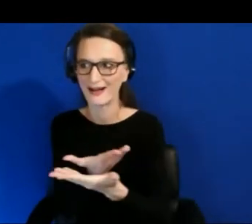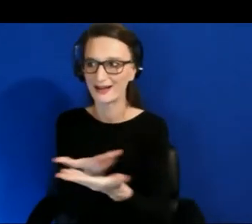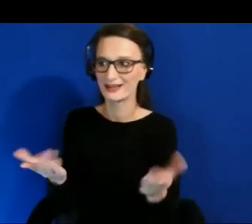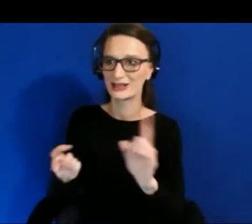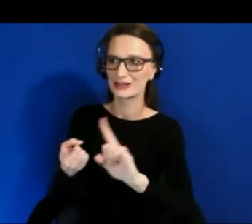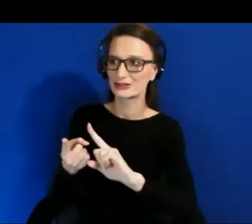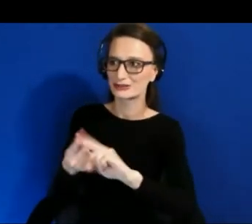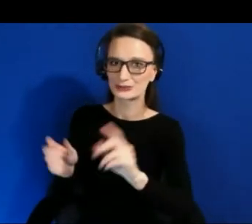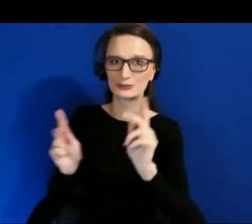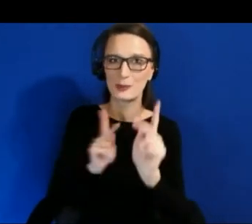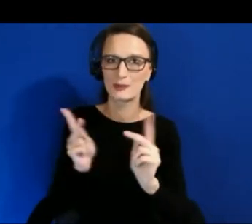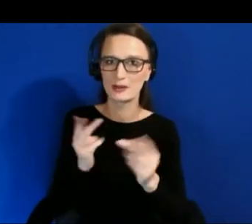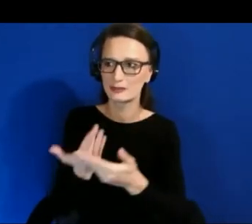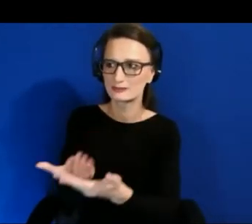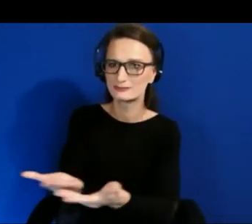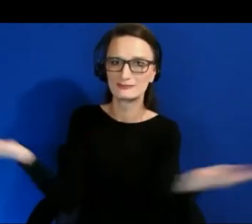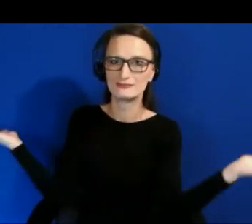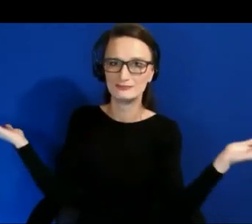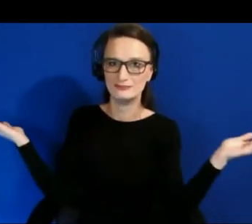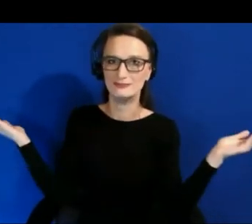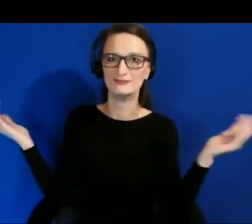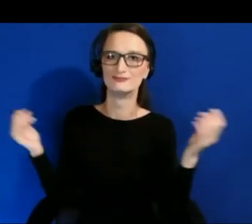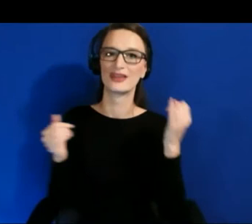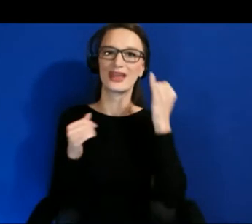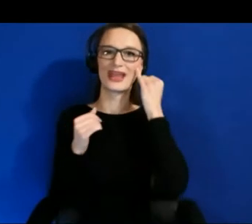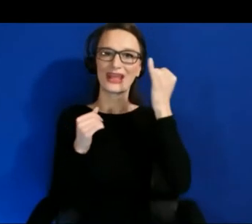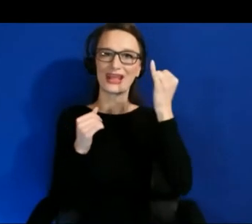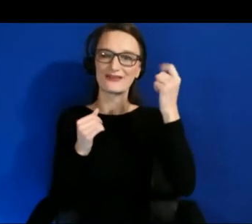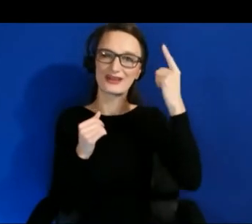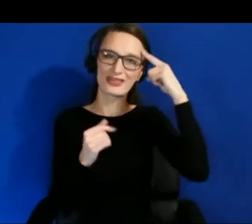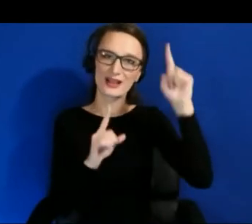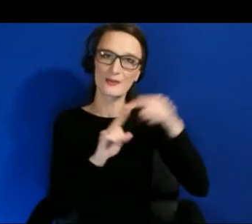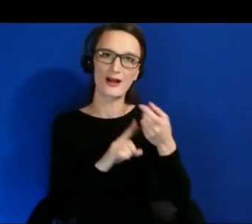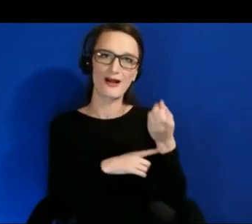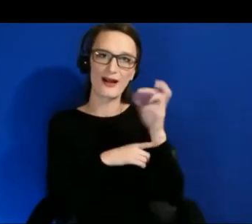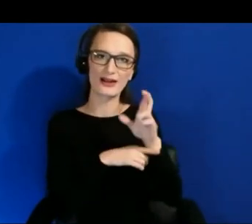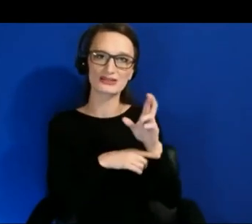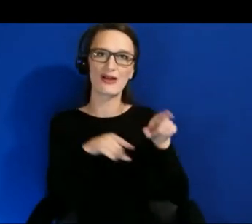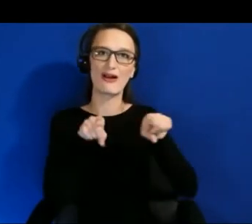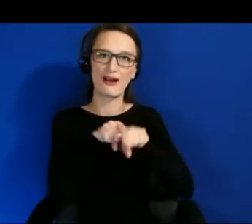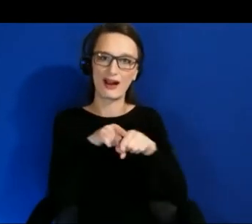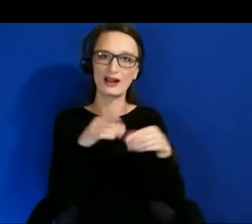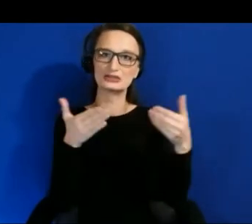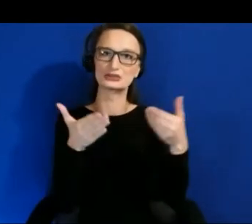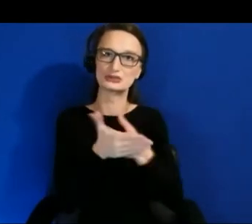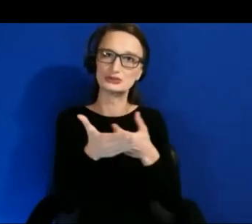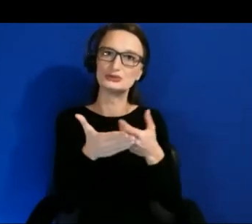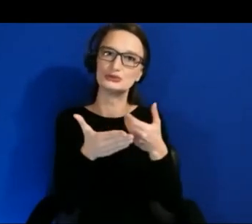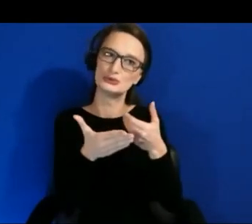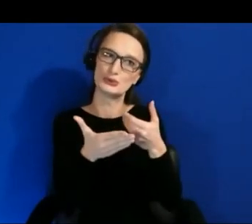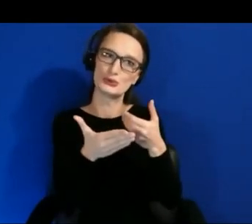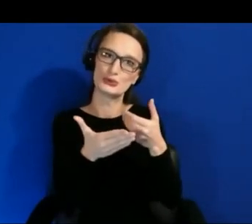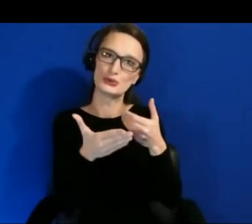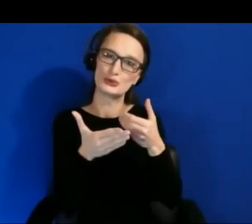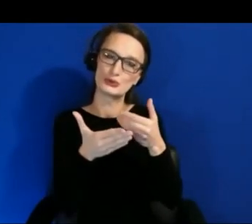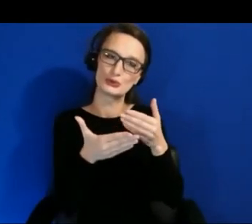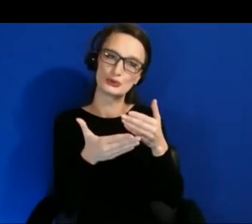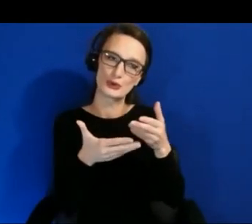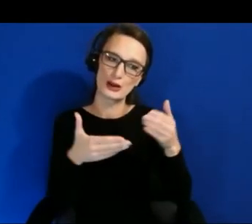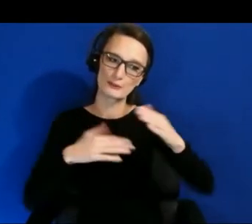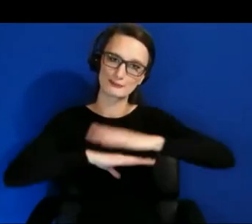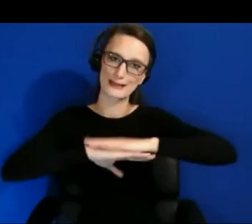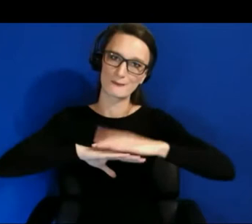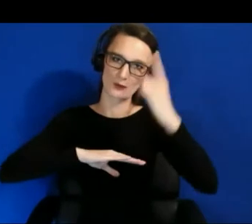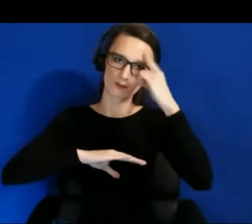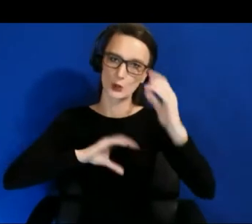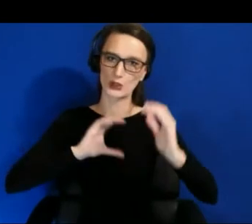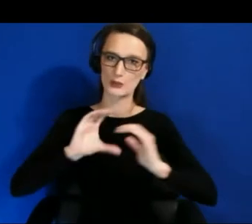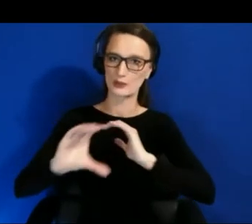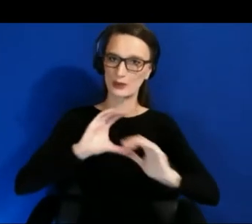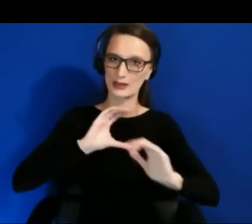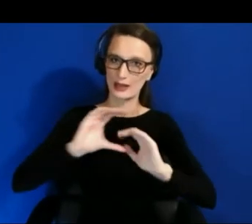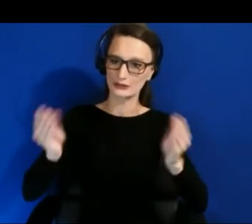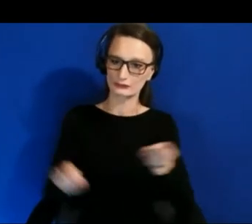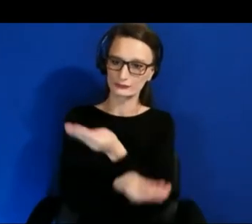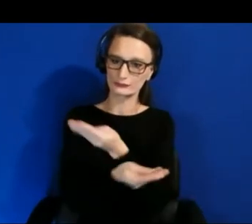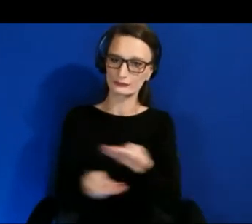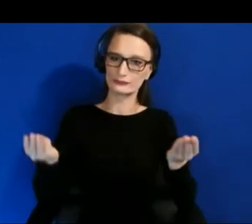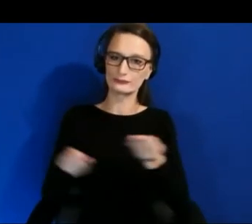If we think of XR as a new medium of communication, then, you know, this is like the new TV, the